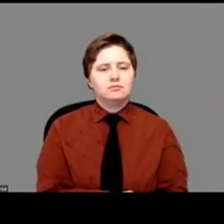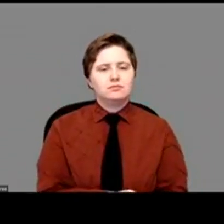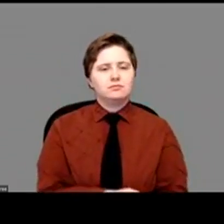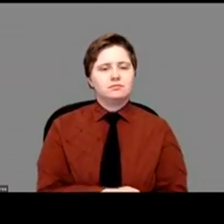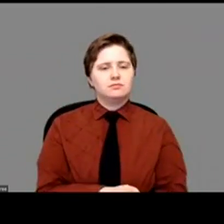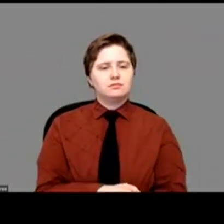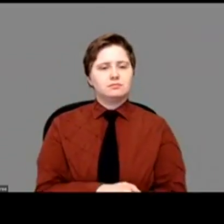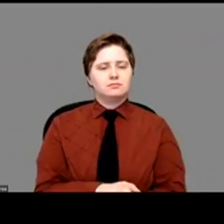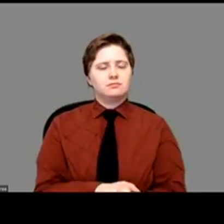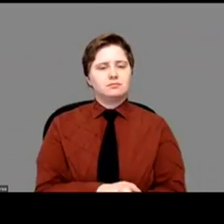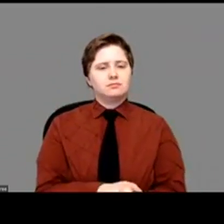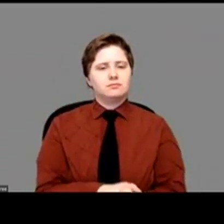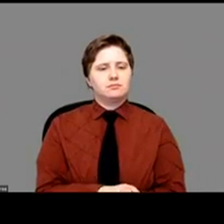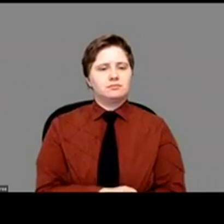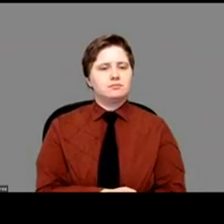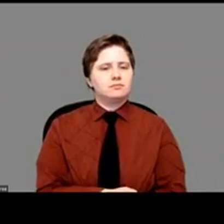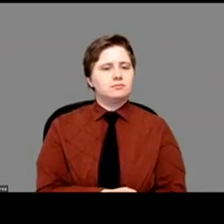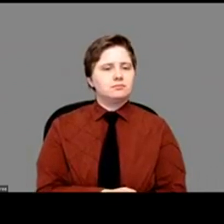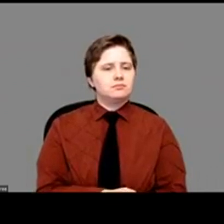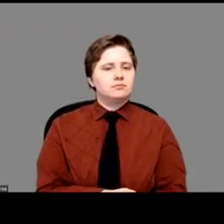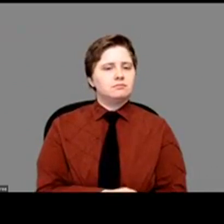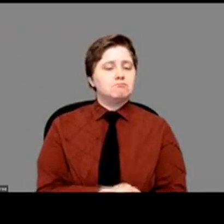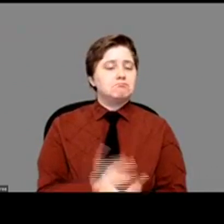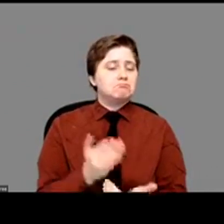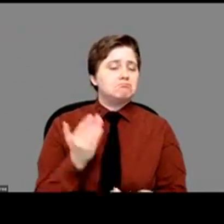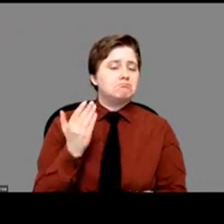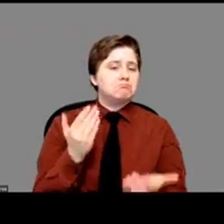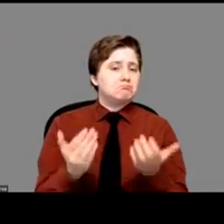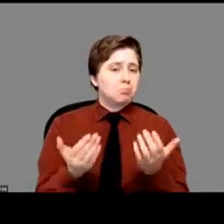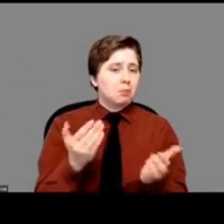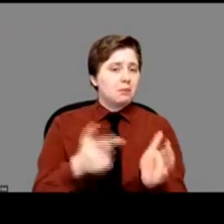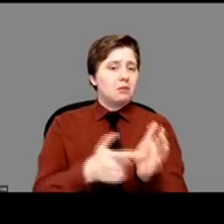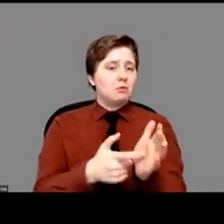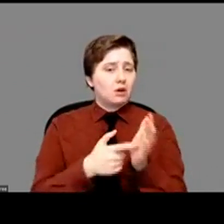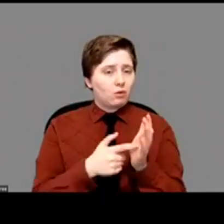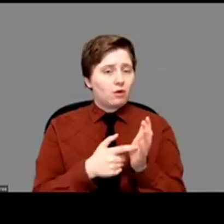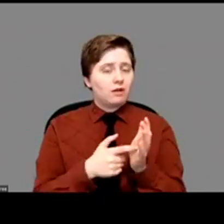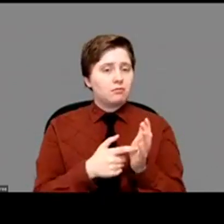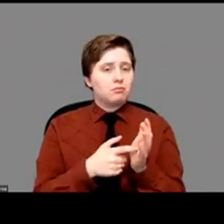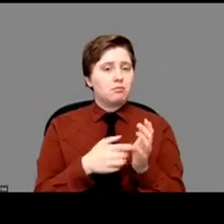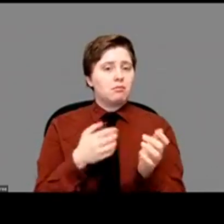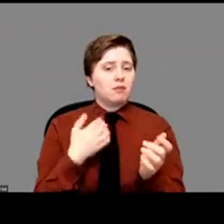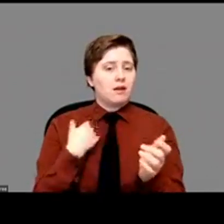Perhaps requiring that there are special times for seniors to be able